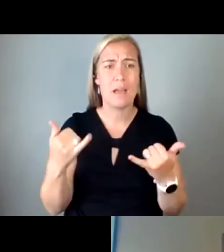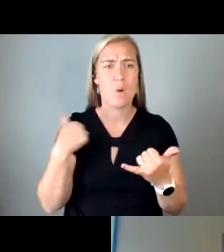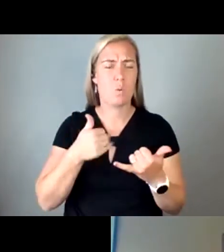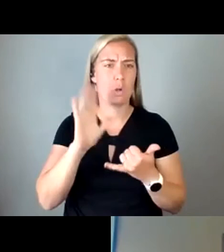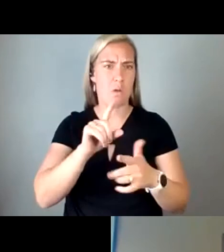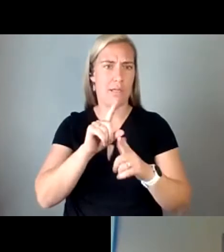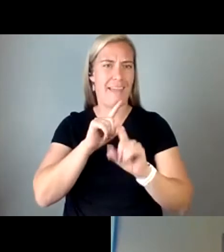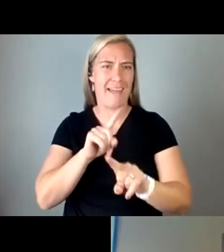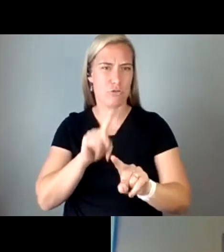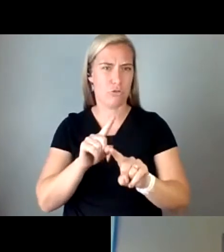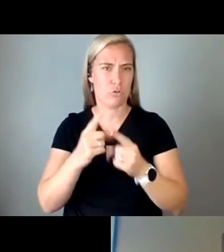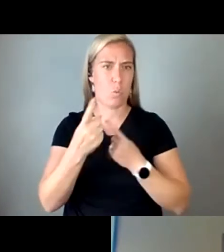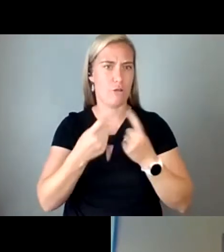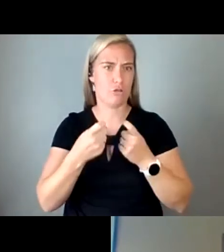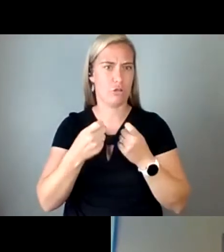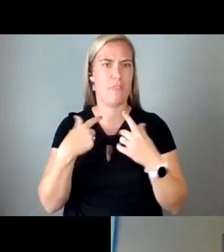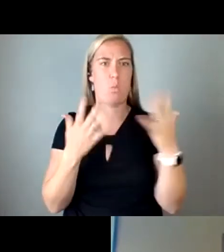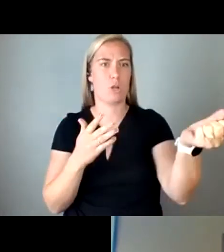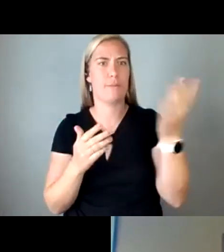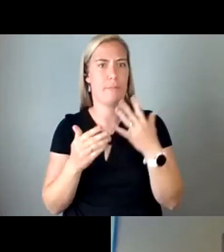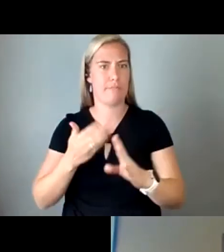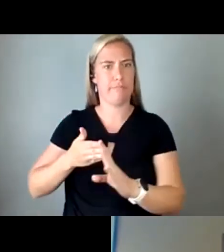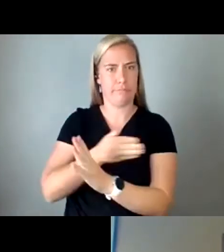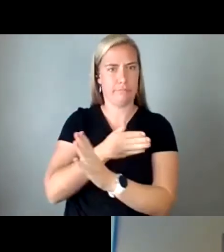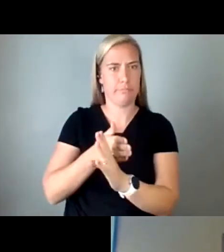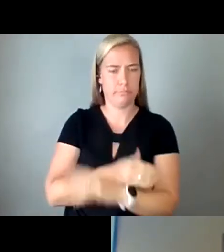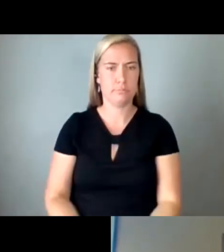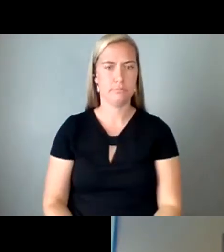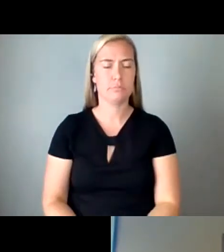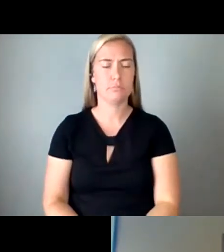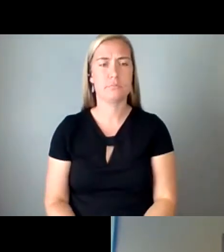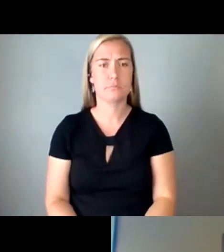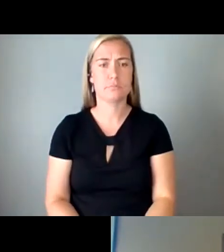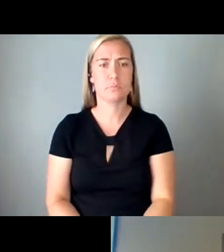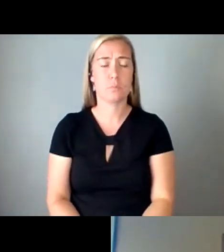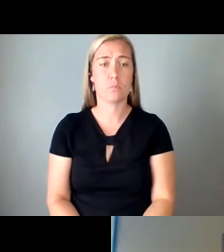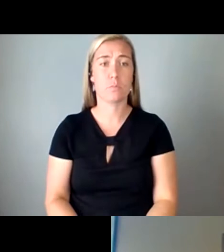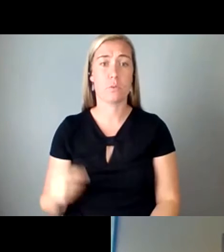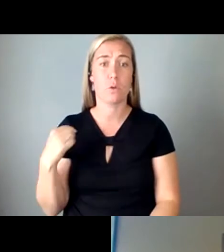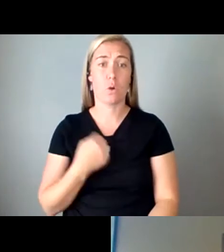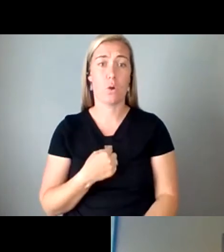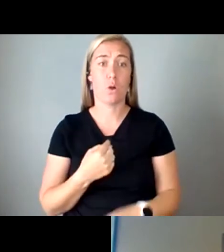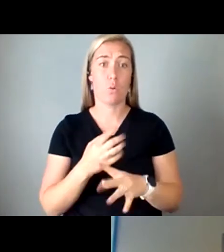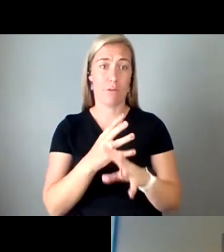by our employees. I want to mention that we received way more, way too many questions, to